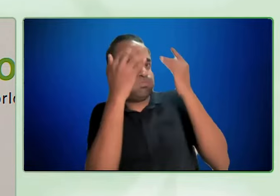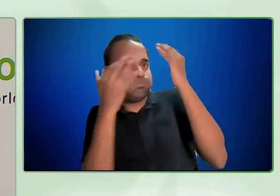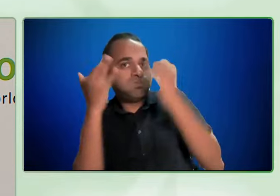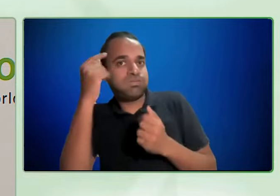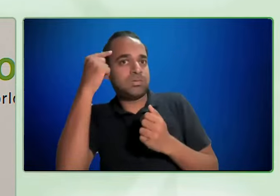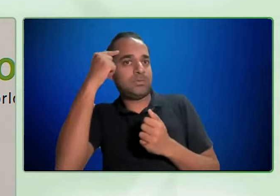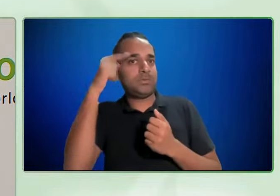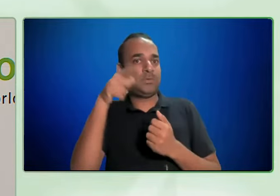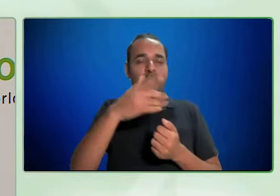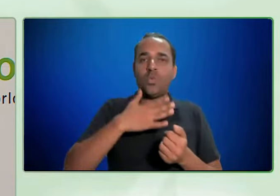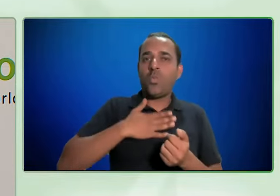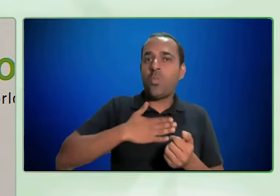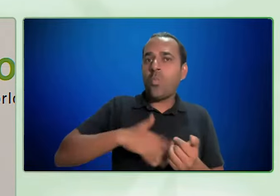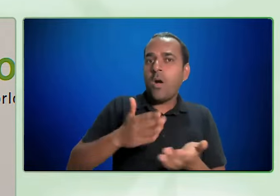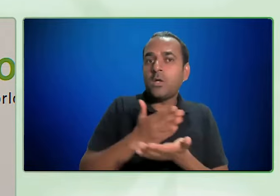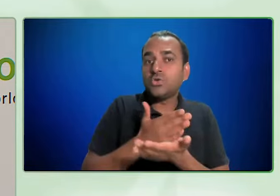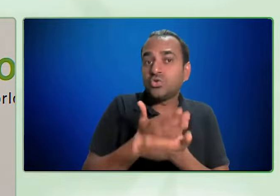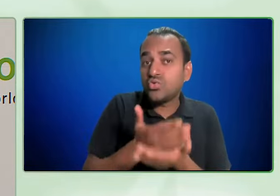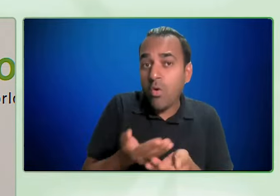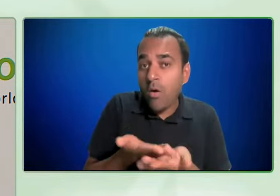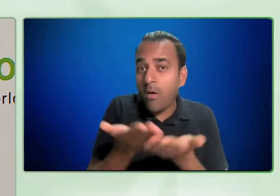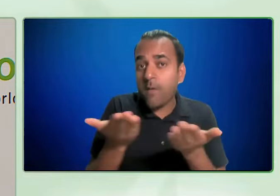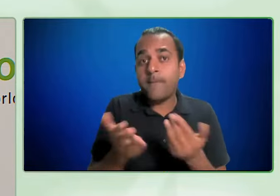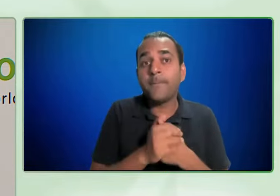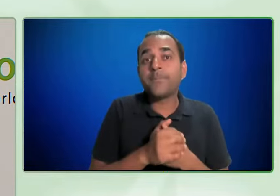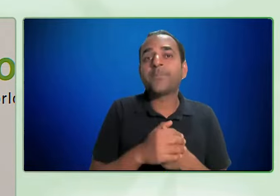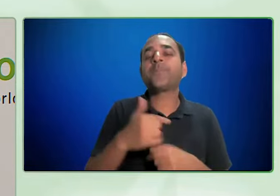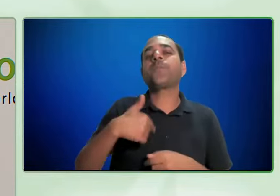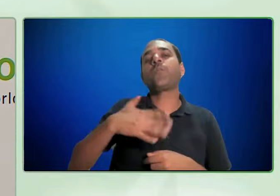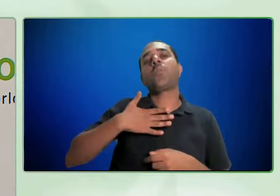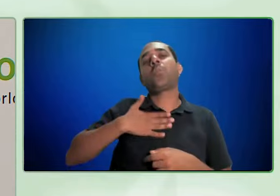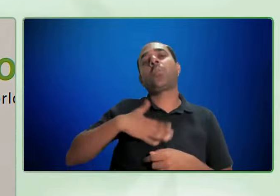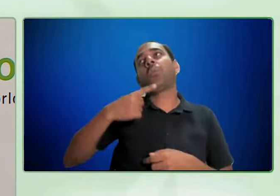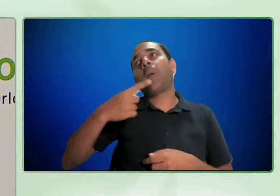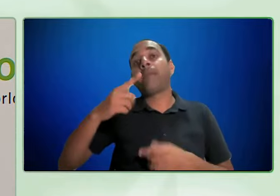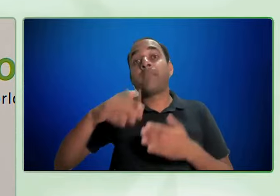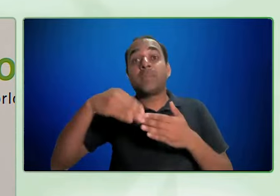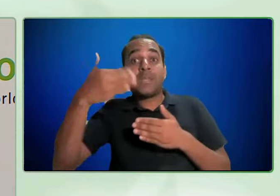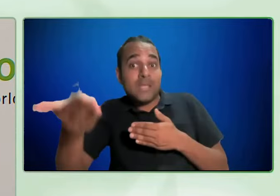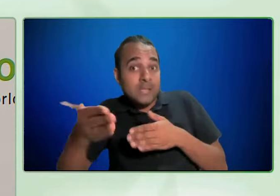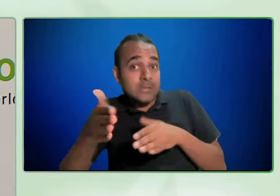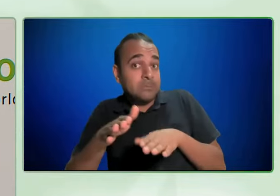provocative way are exempted people with disabilities very often.